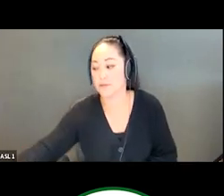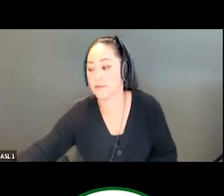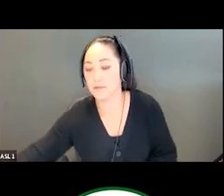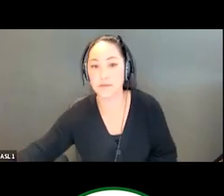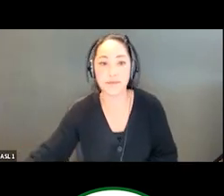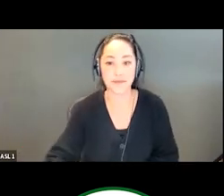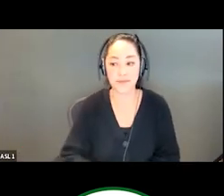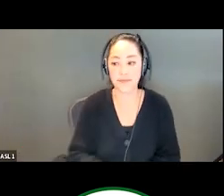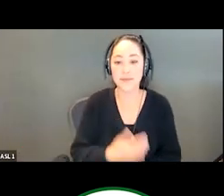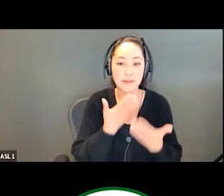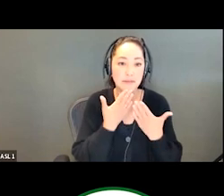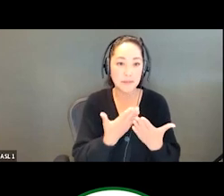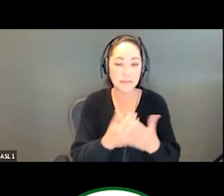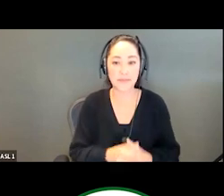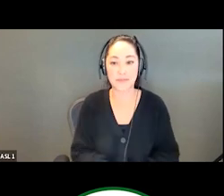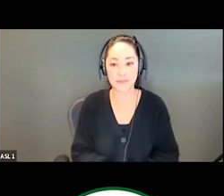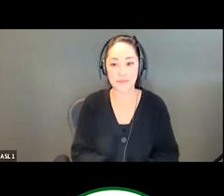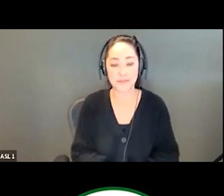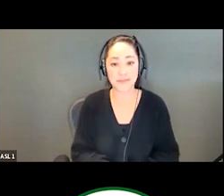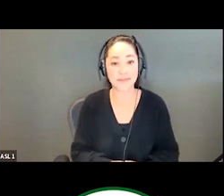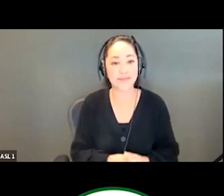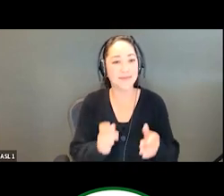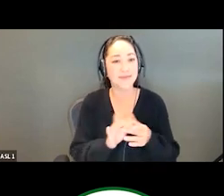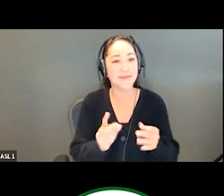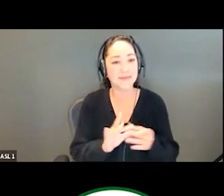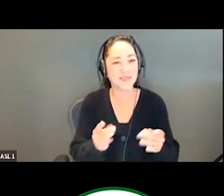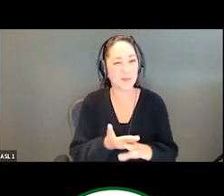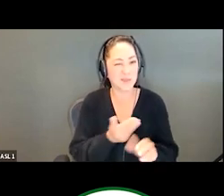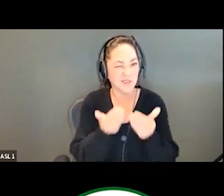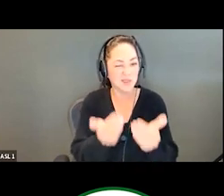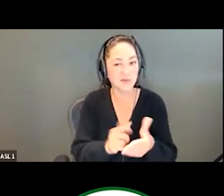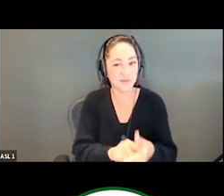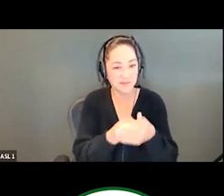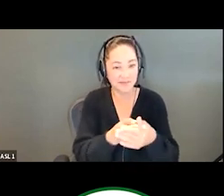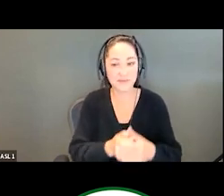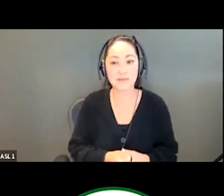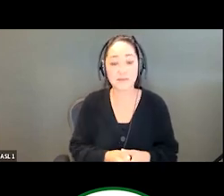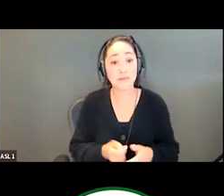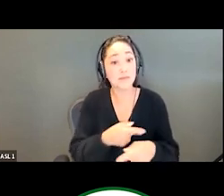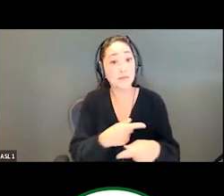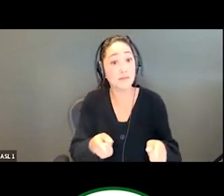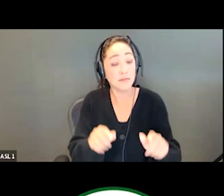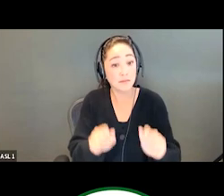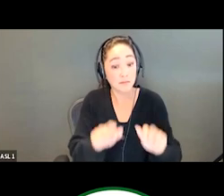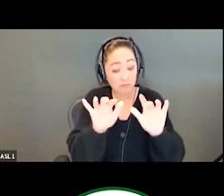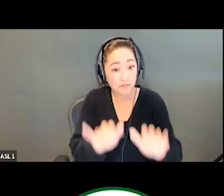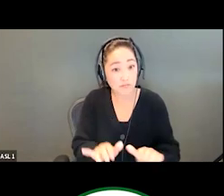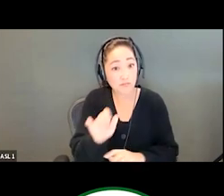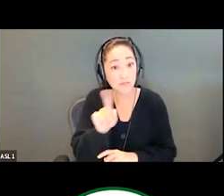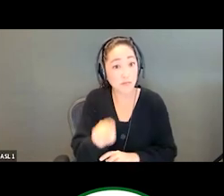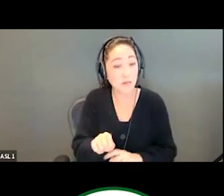Thank you. Some housekeeping. We invite attendees to submit questions using the Q&A feature